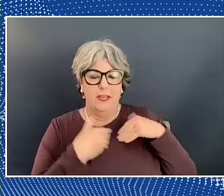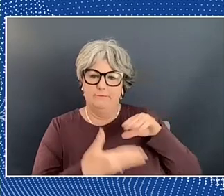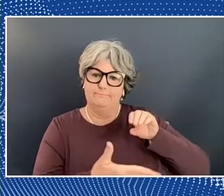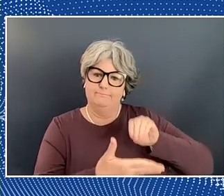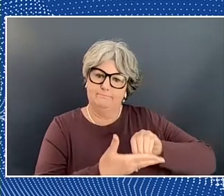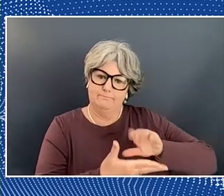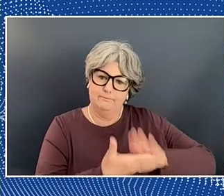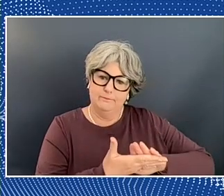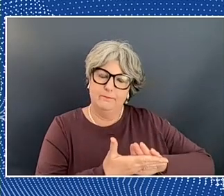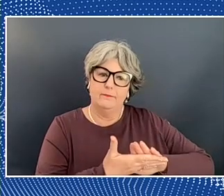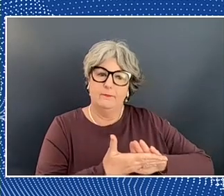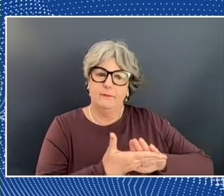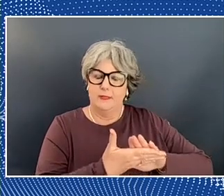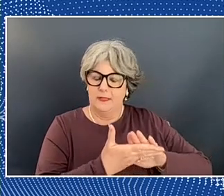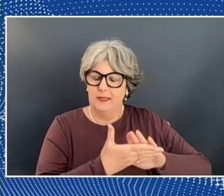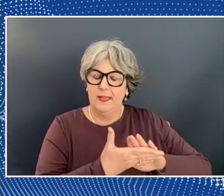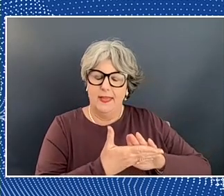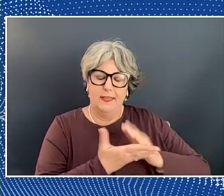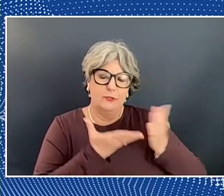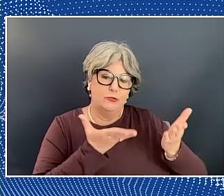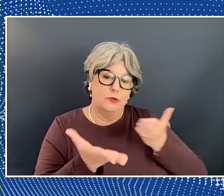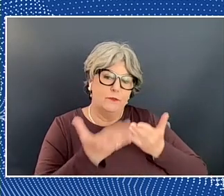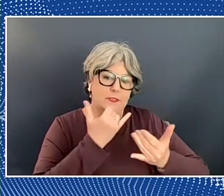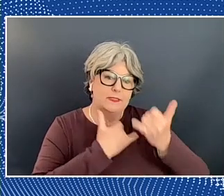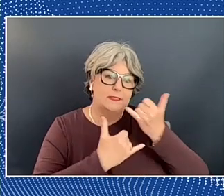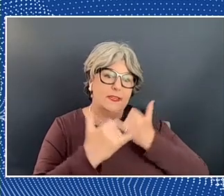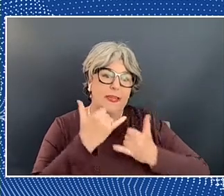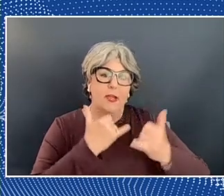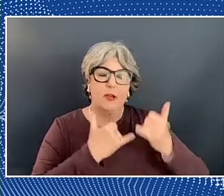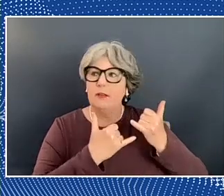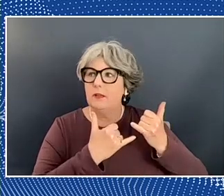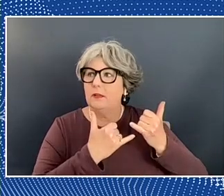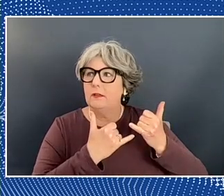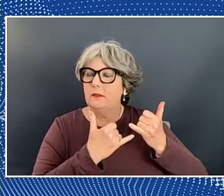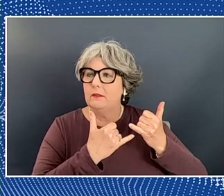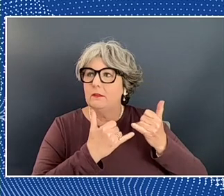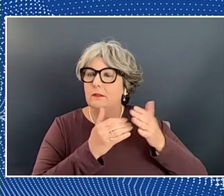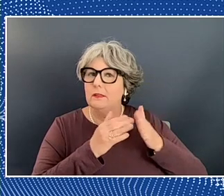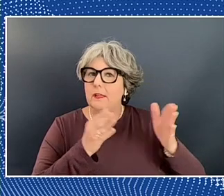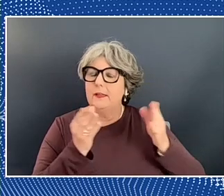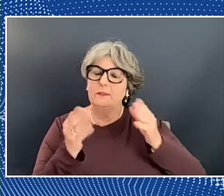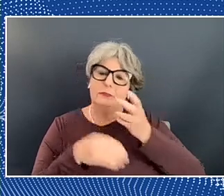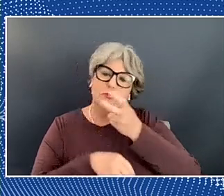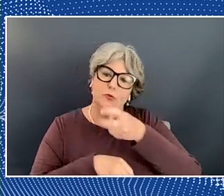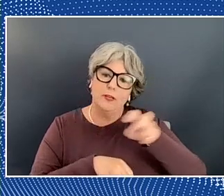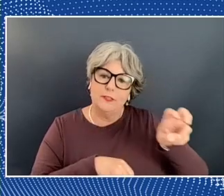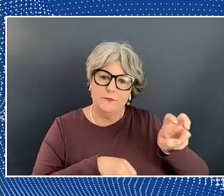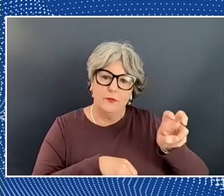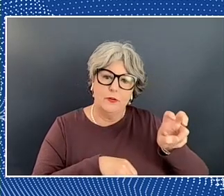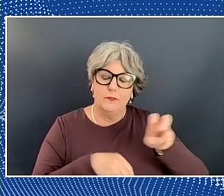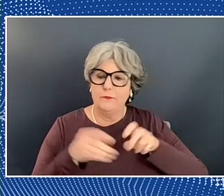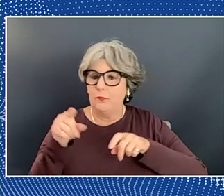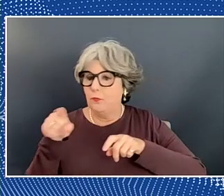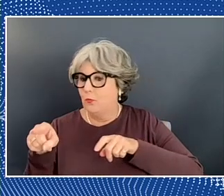servicer errors, like in the broader scale, transferring of loans from one servicer to another, where I think it's